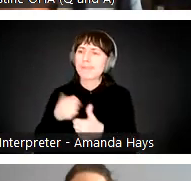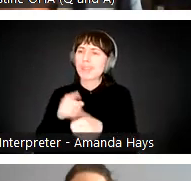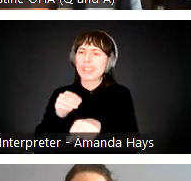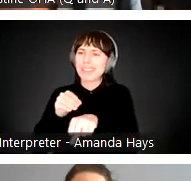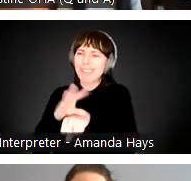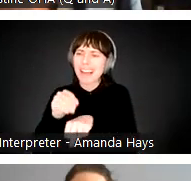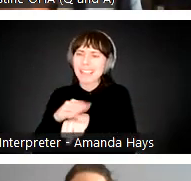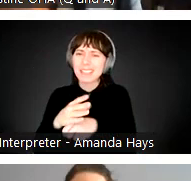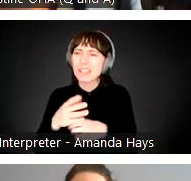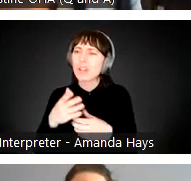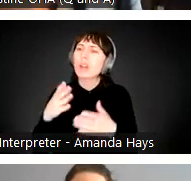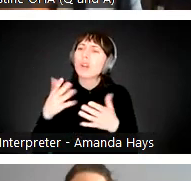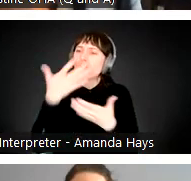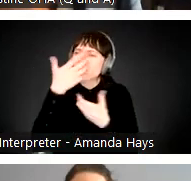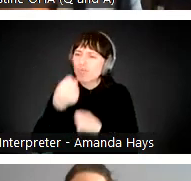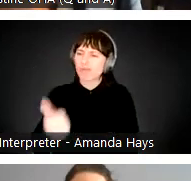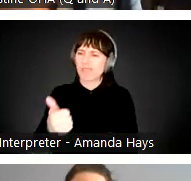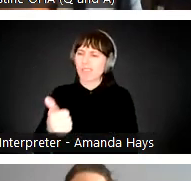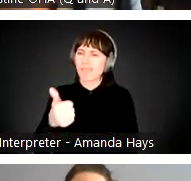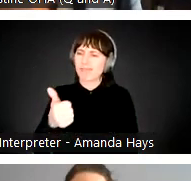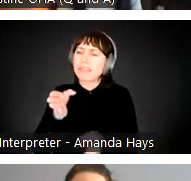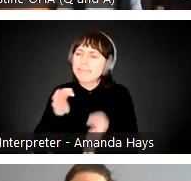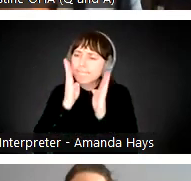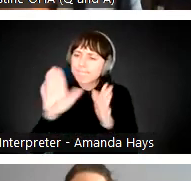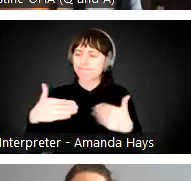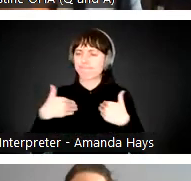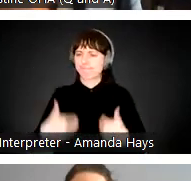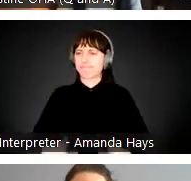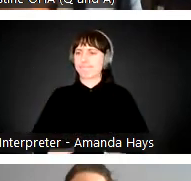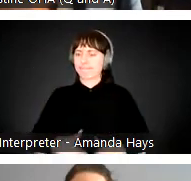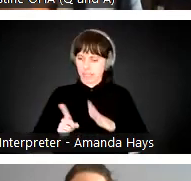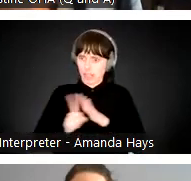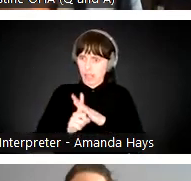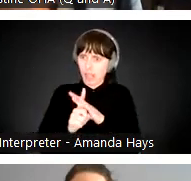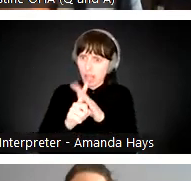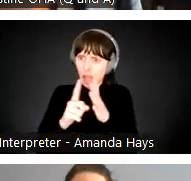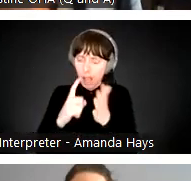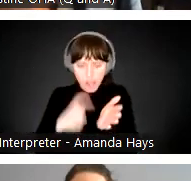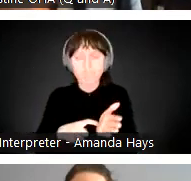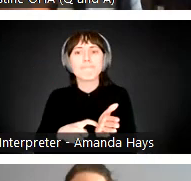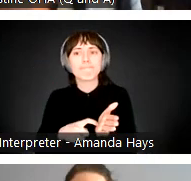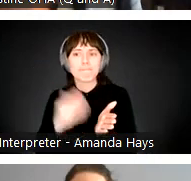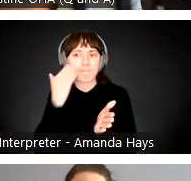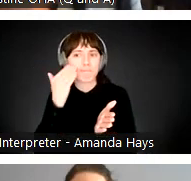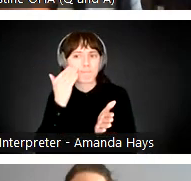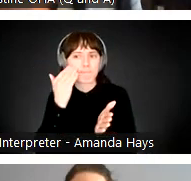your body, listen to your symptoms. And I would say because the system sucks,